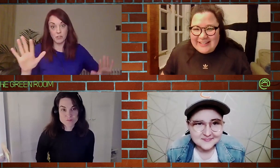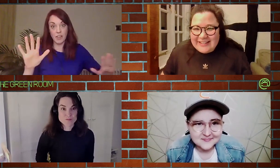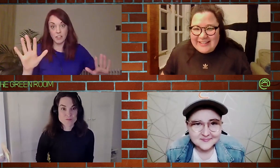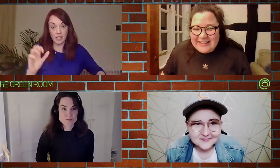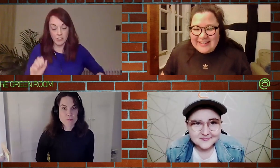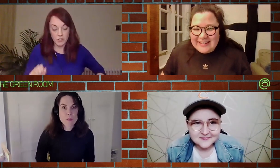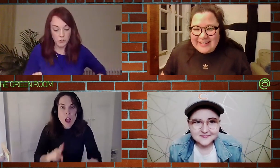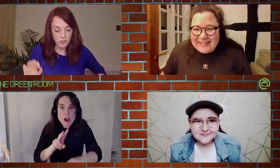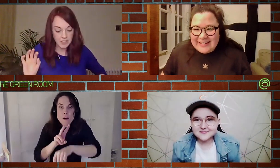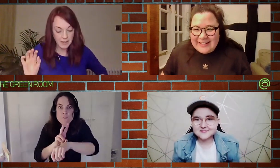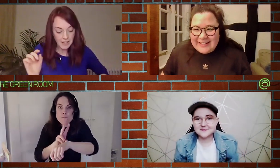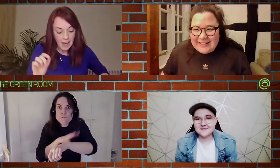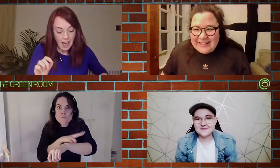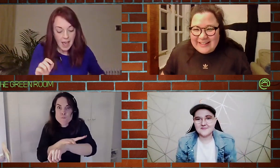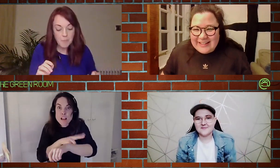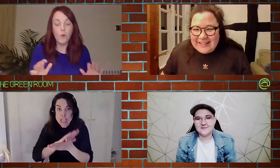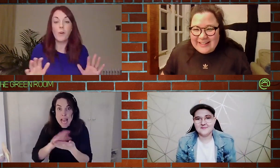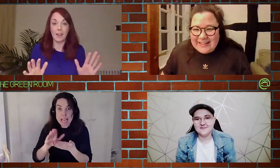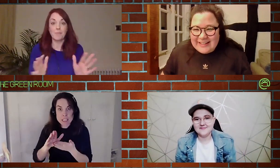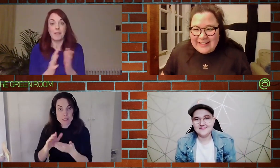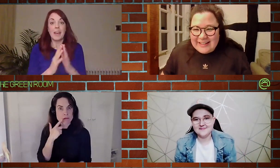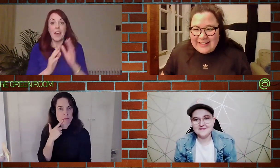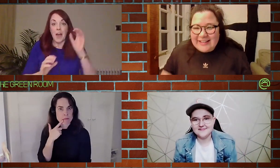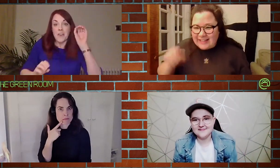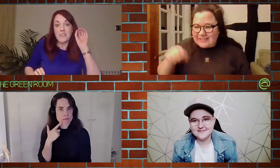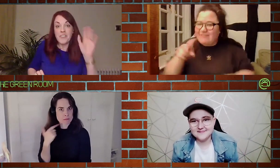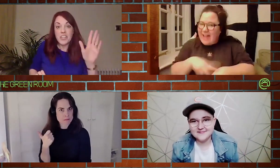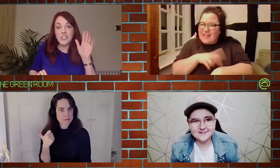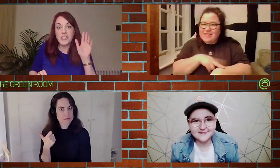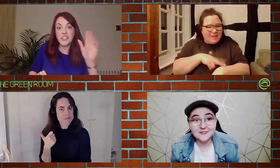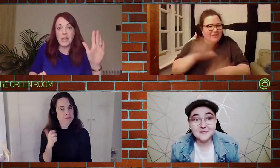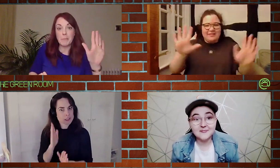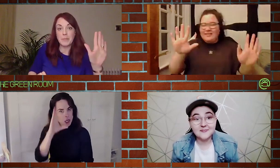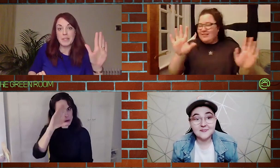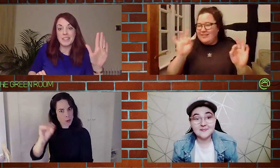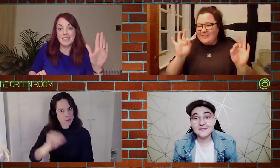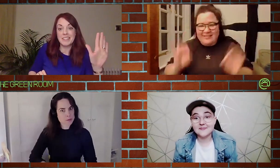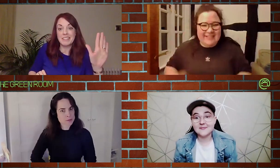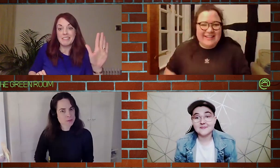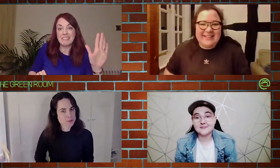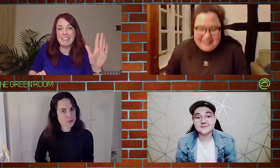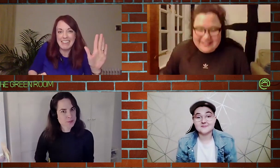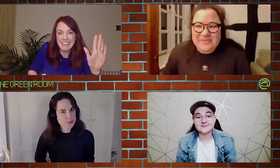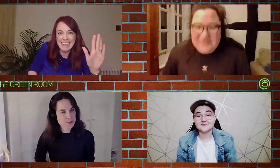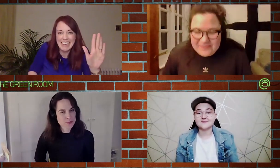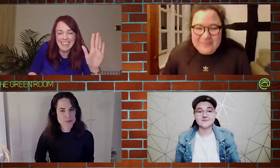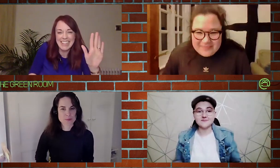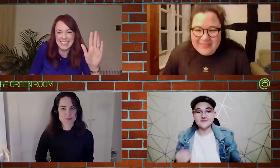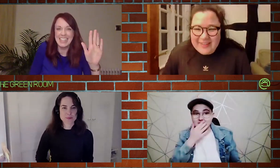veggie hack is good justin Okay. Fish and chips...... BW: Yeah veggie haggis. Delicious.